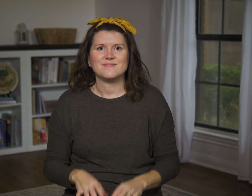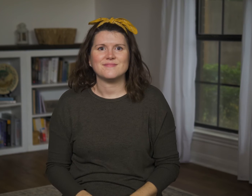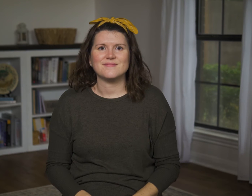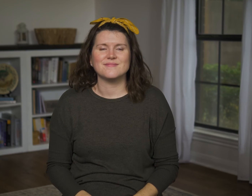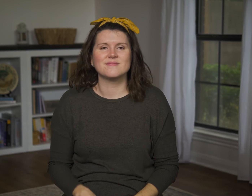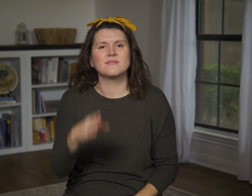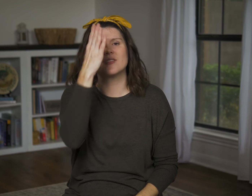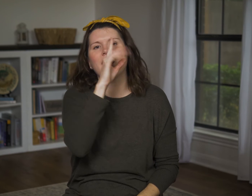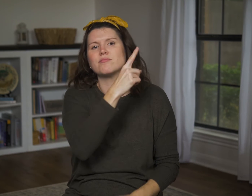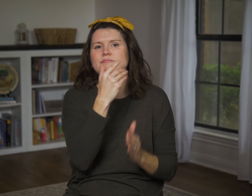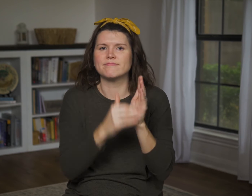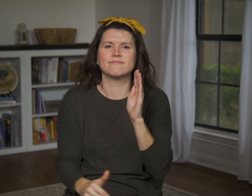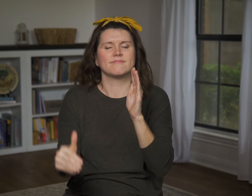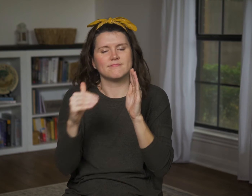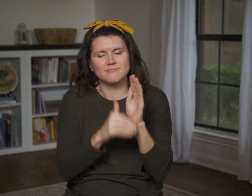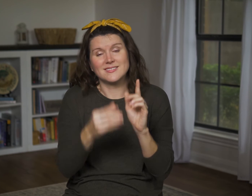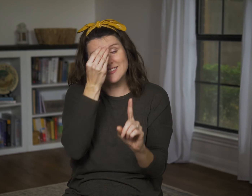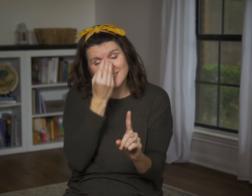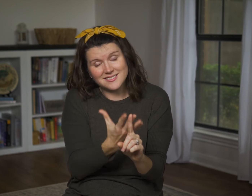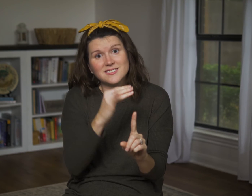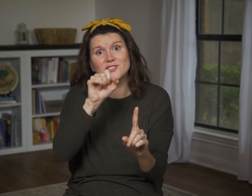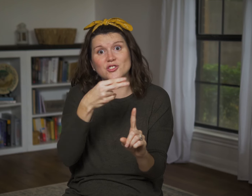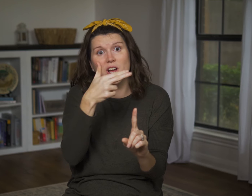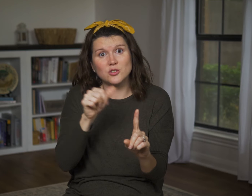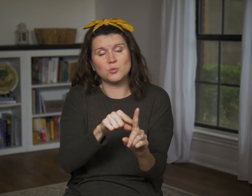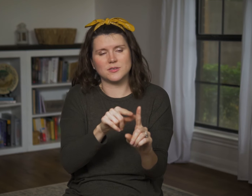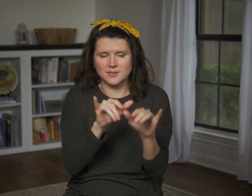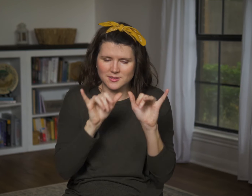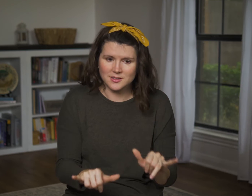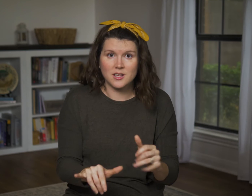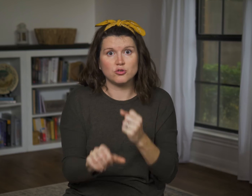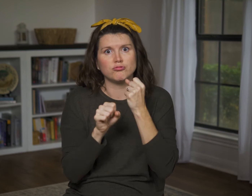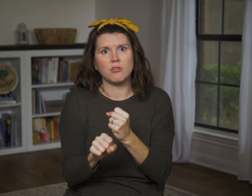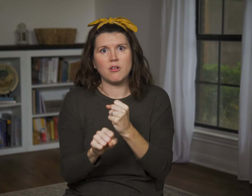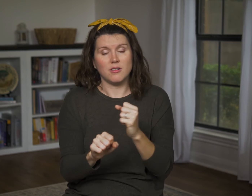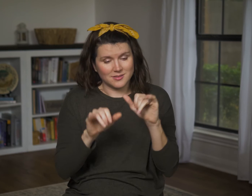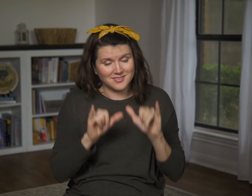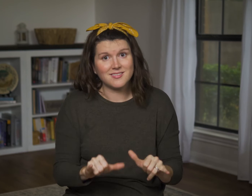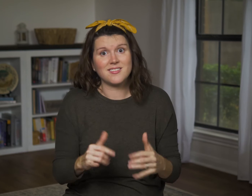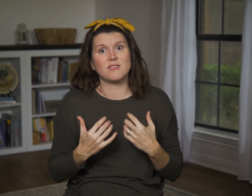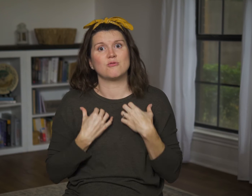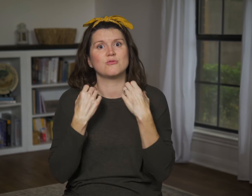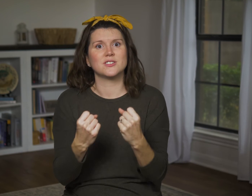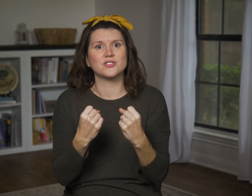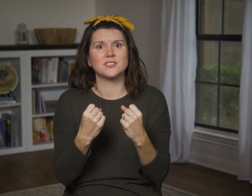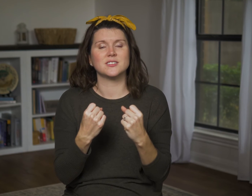God repeatedly tells Joshua to be strong and courageous.